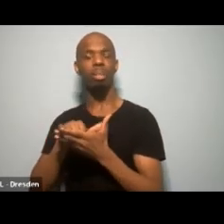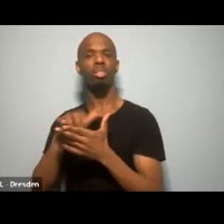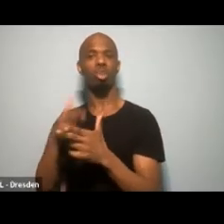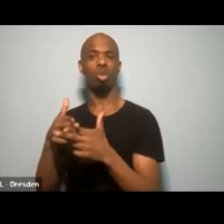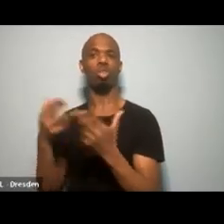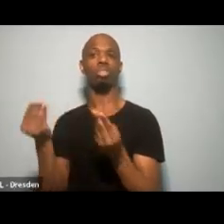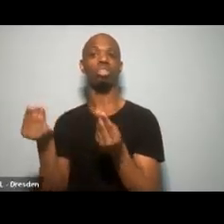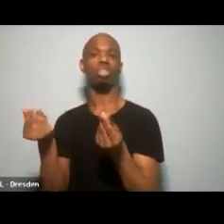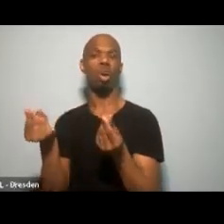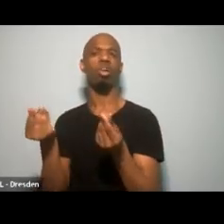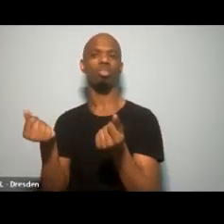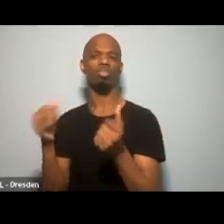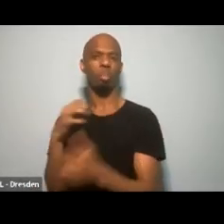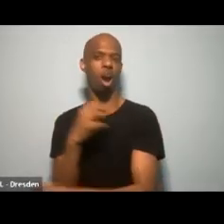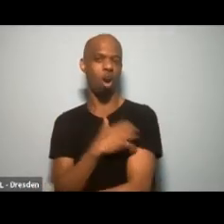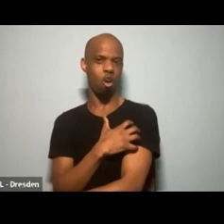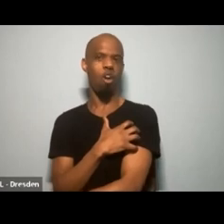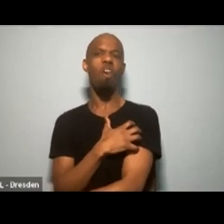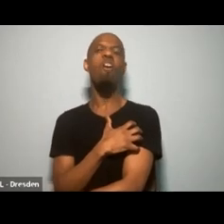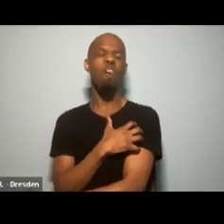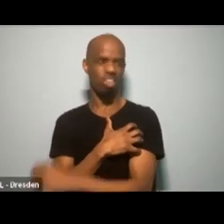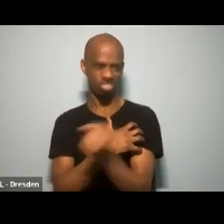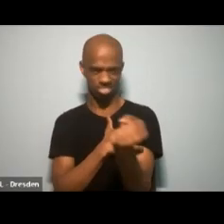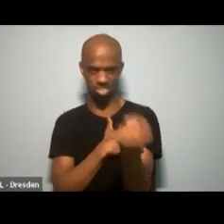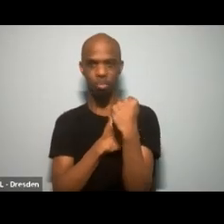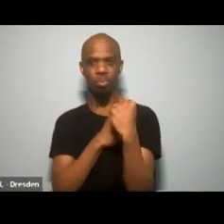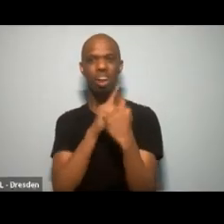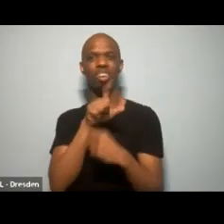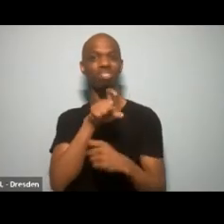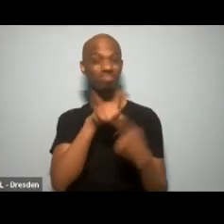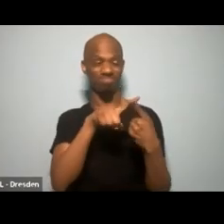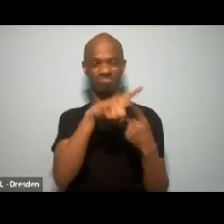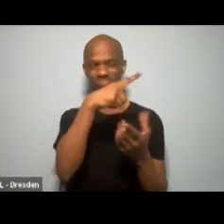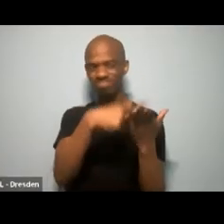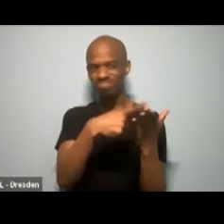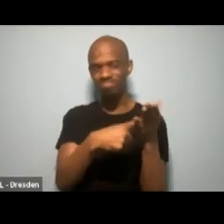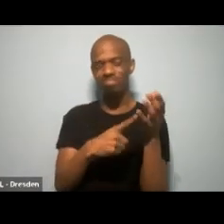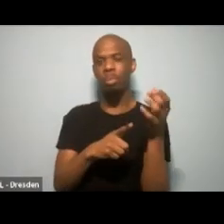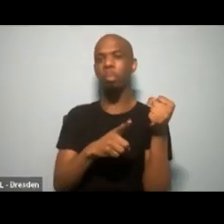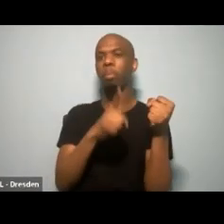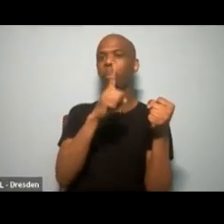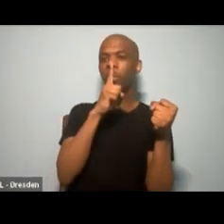I have strong views. Exactly. We'll leave that for discussion later,